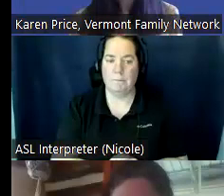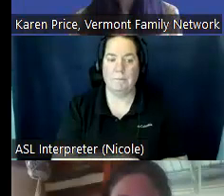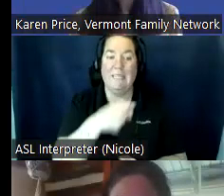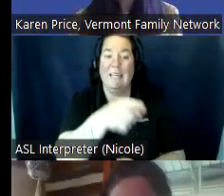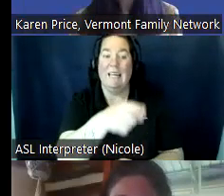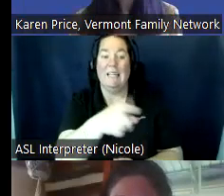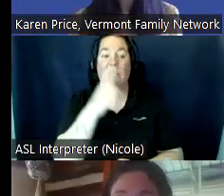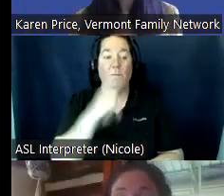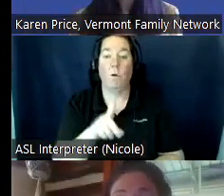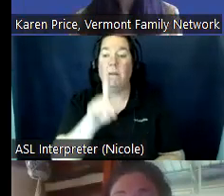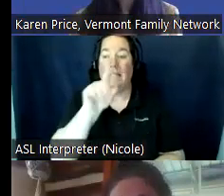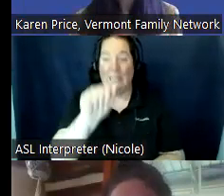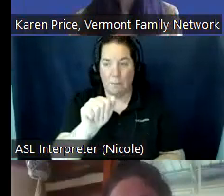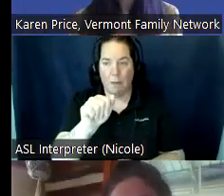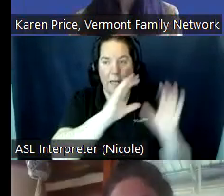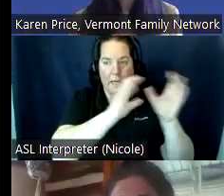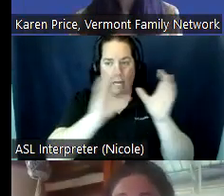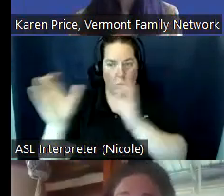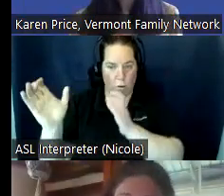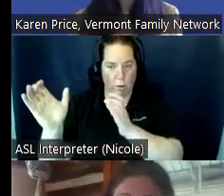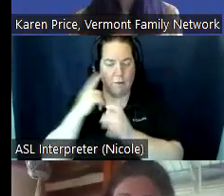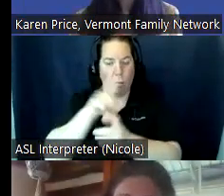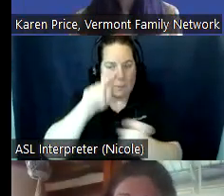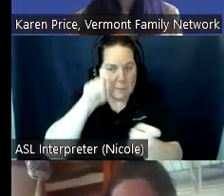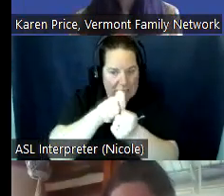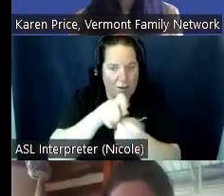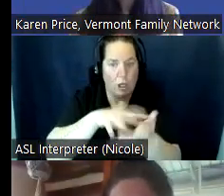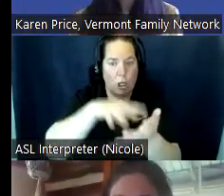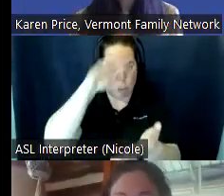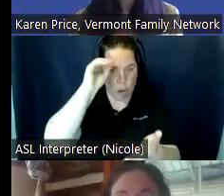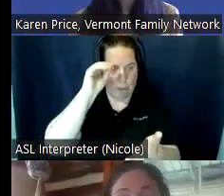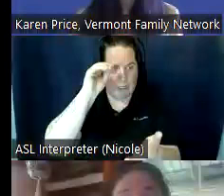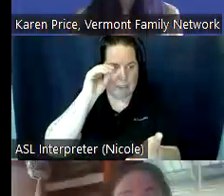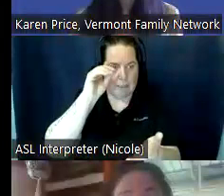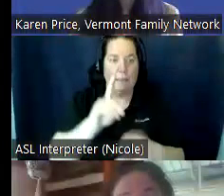disability categories of specific learning disabilities and deaf-blindness only. IDEA